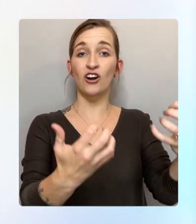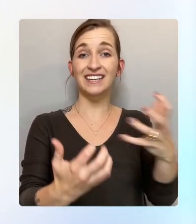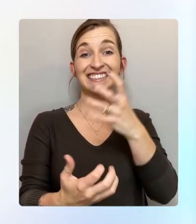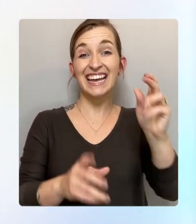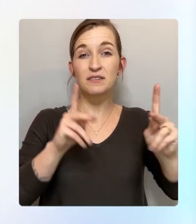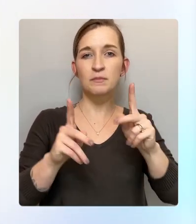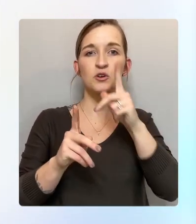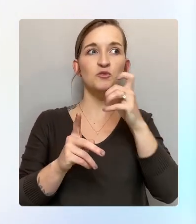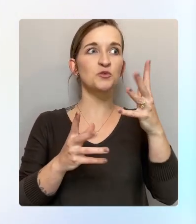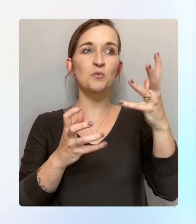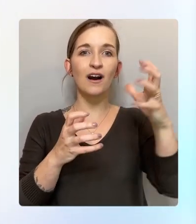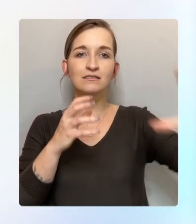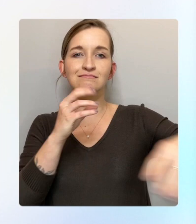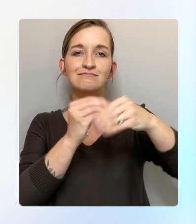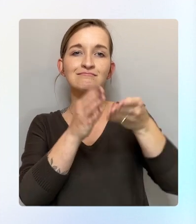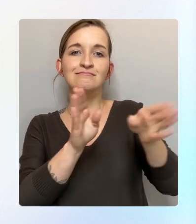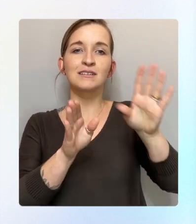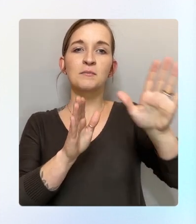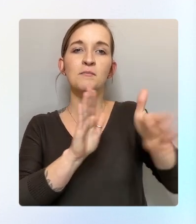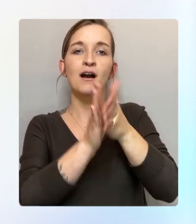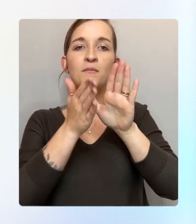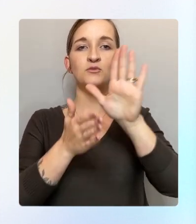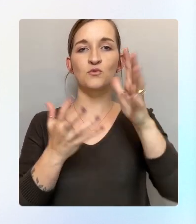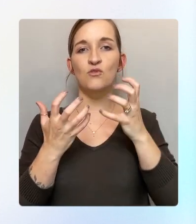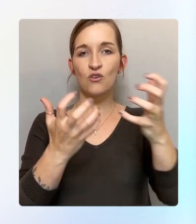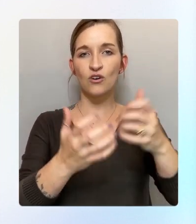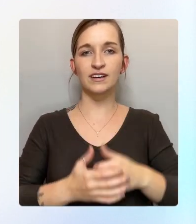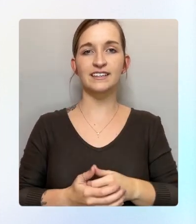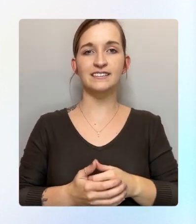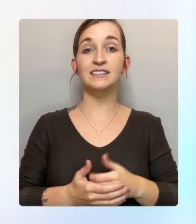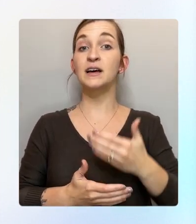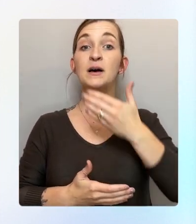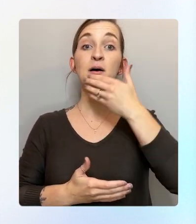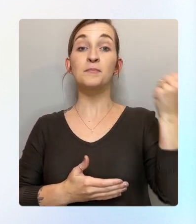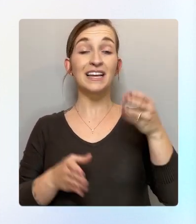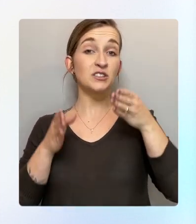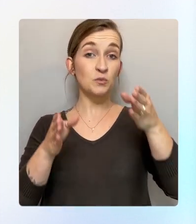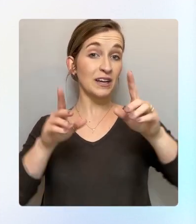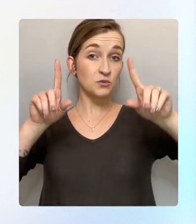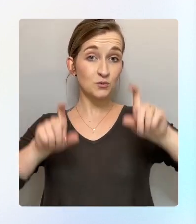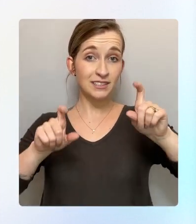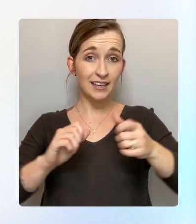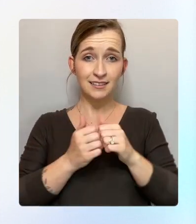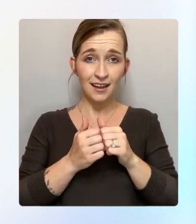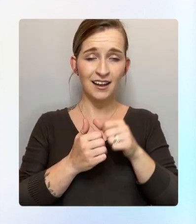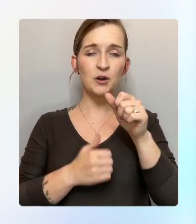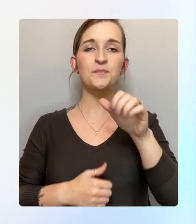of your marketing is via our A/B testing product. A/B testing is great because it allows you to test